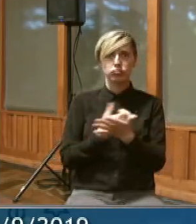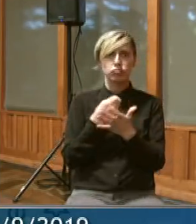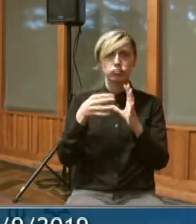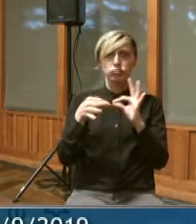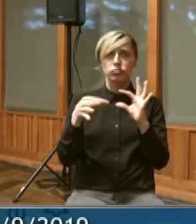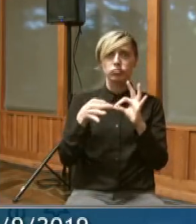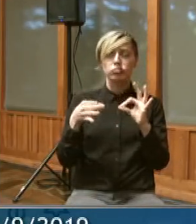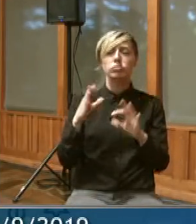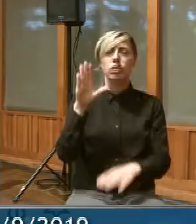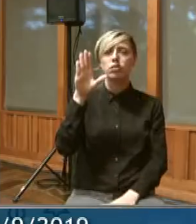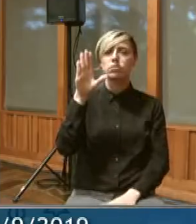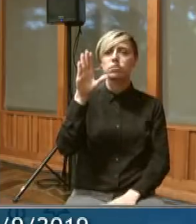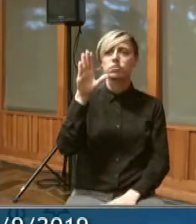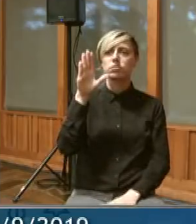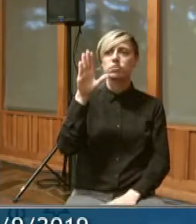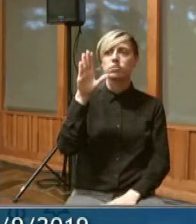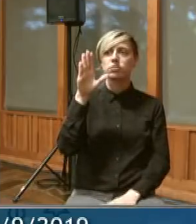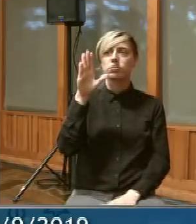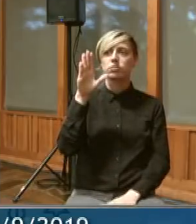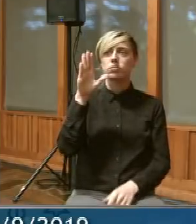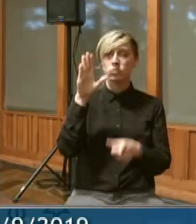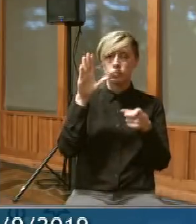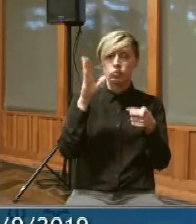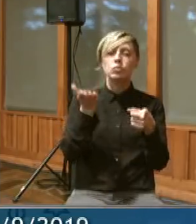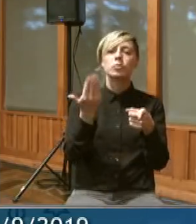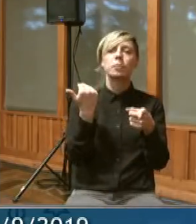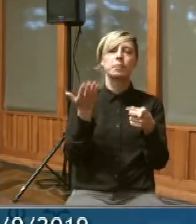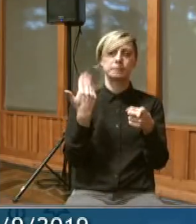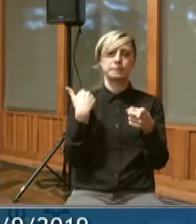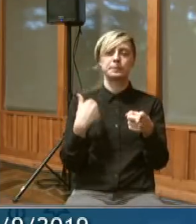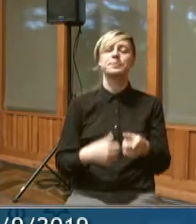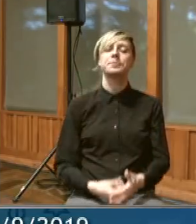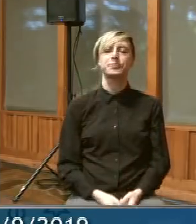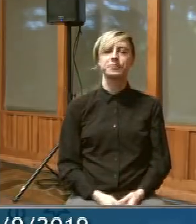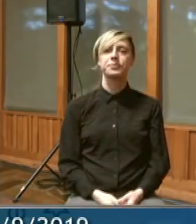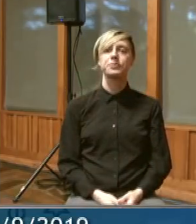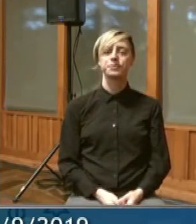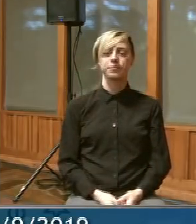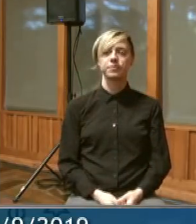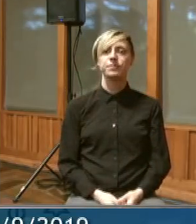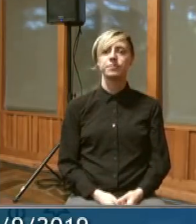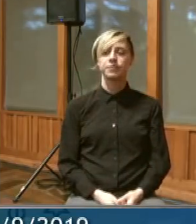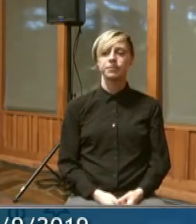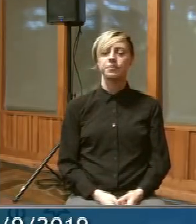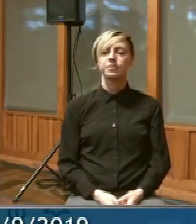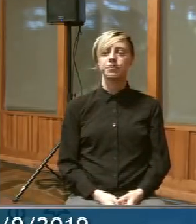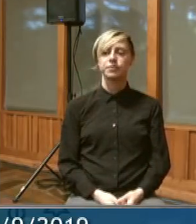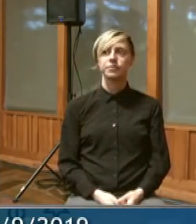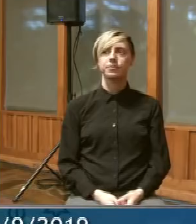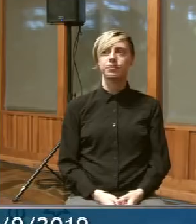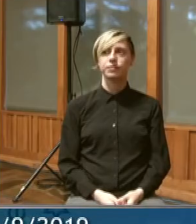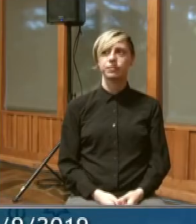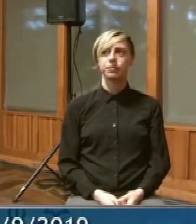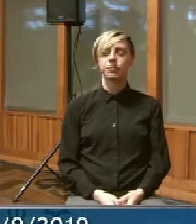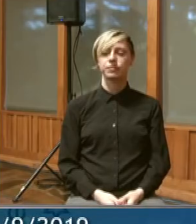WANT TO TESTIFY? HANDS UP. I THINK WE HAVE ONE MORE HERE. COME ON UP. YOU RAISED YOUR HAND.